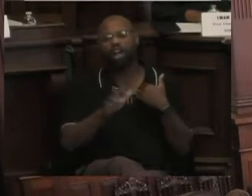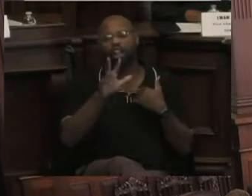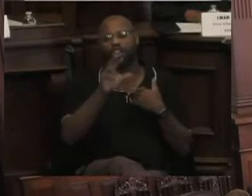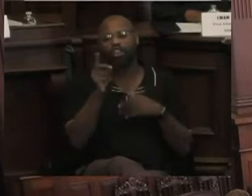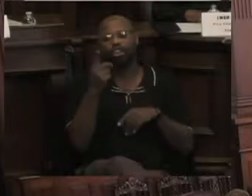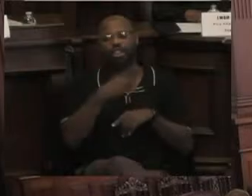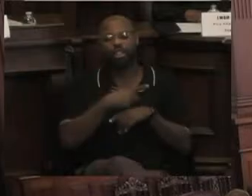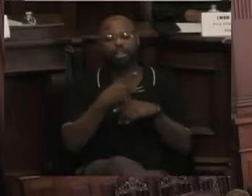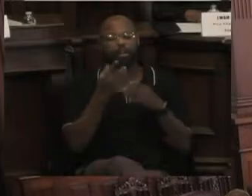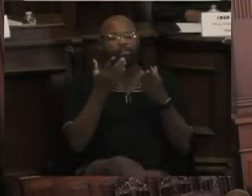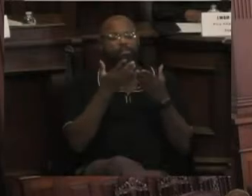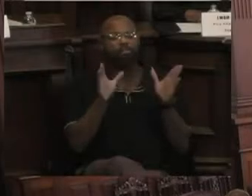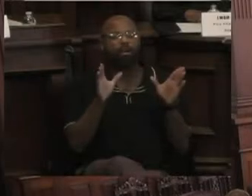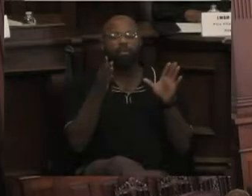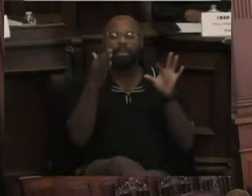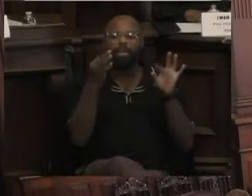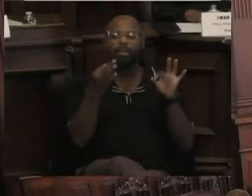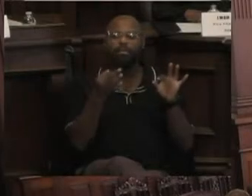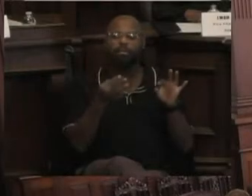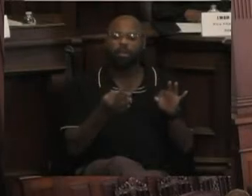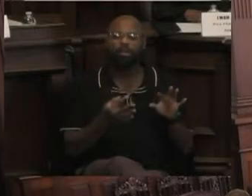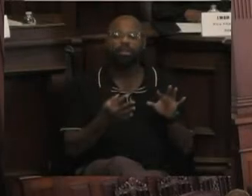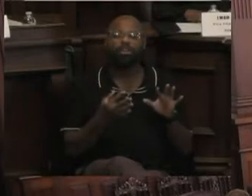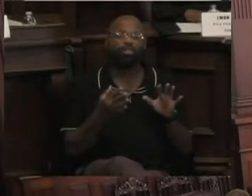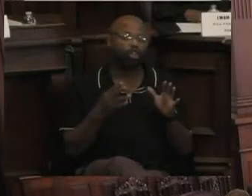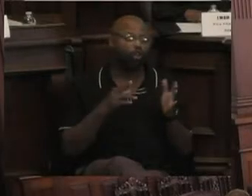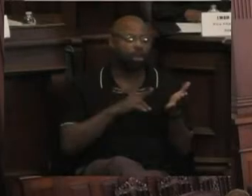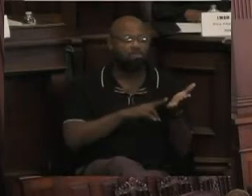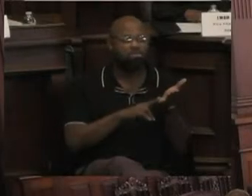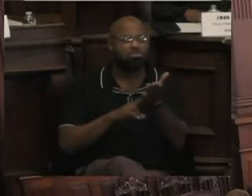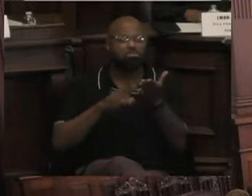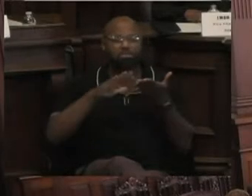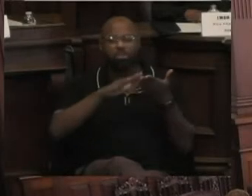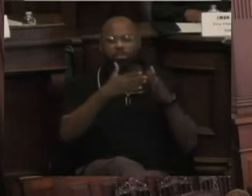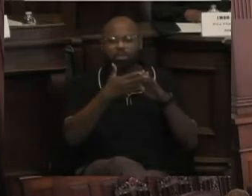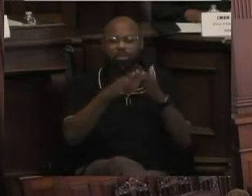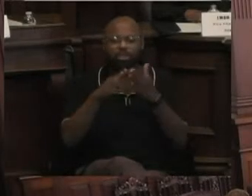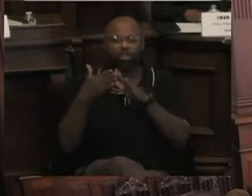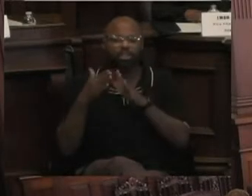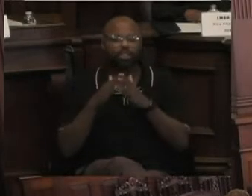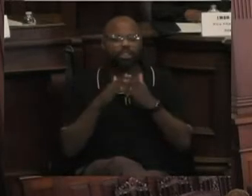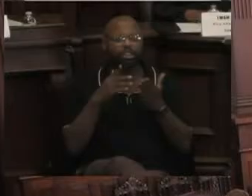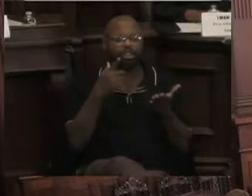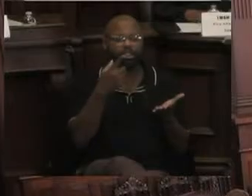we launch that to the public, we went through a about 30 day